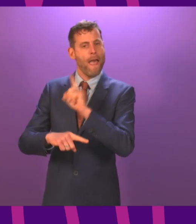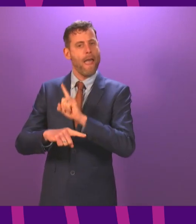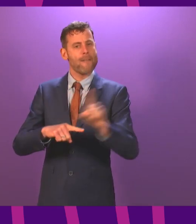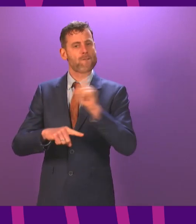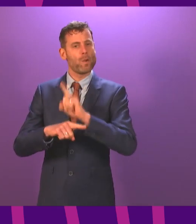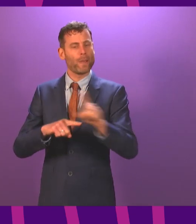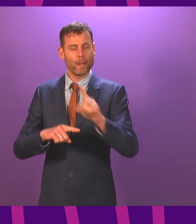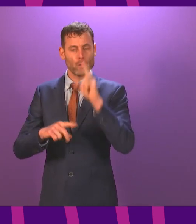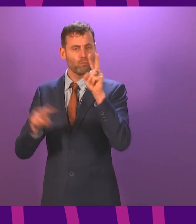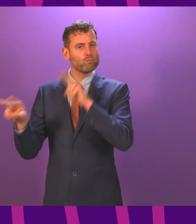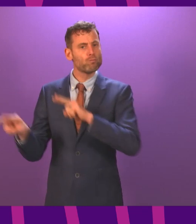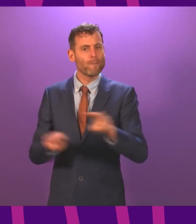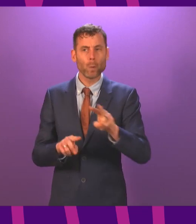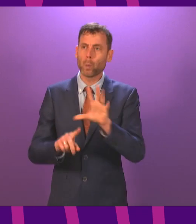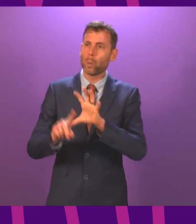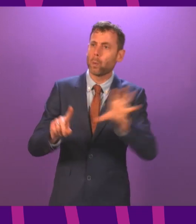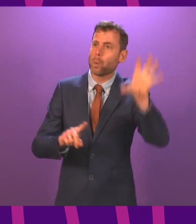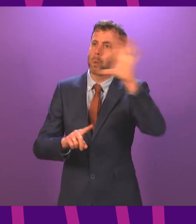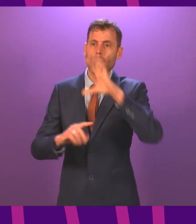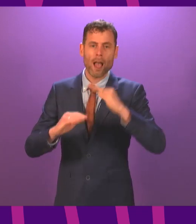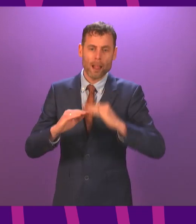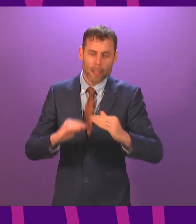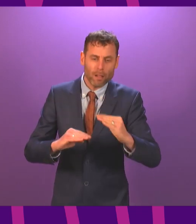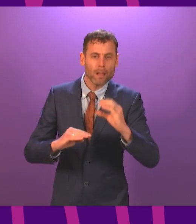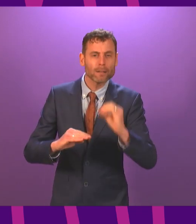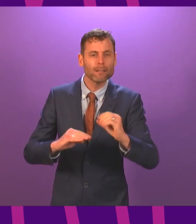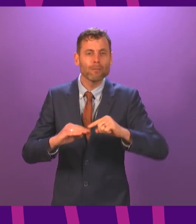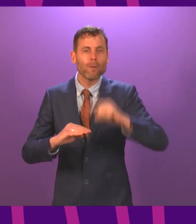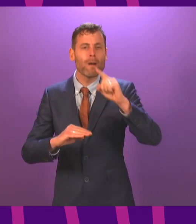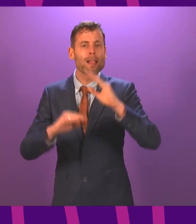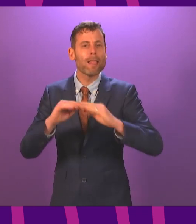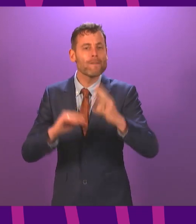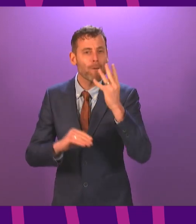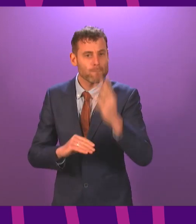review of the allocation of levels of protection to each local authority area. However, I will